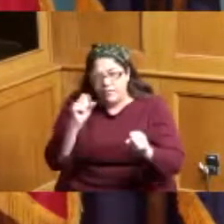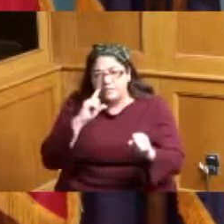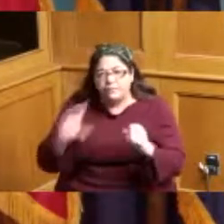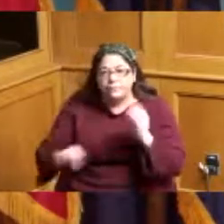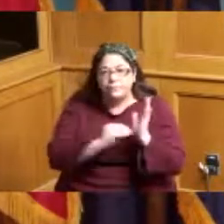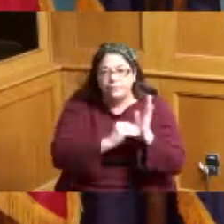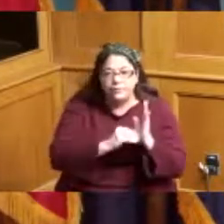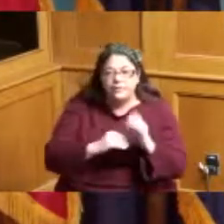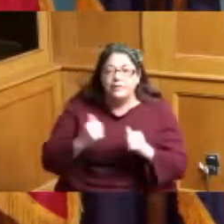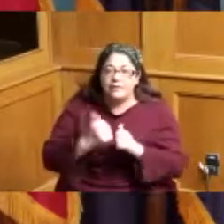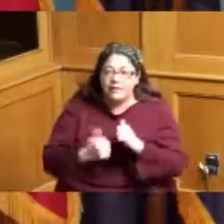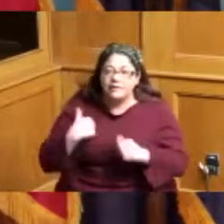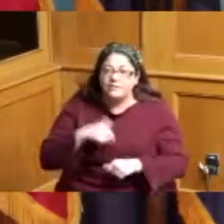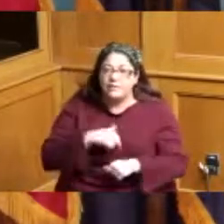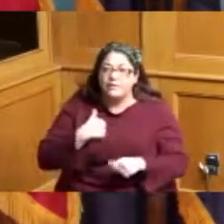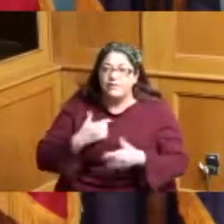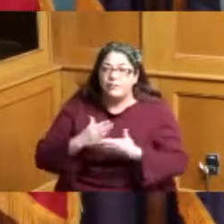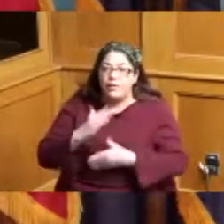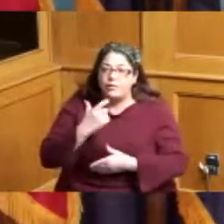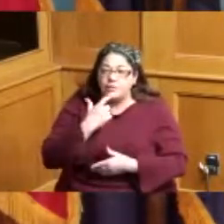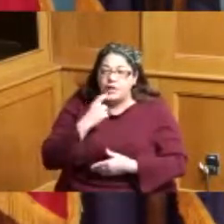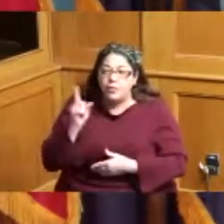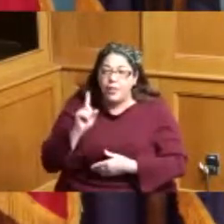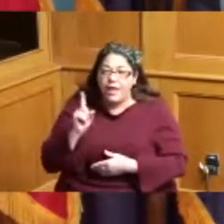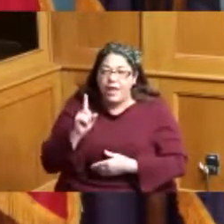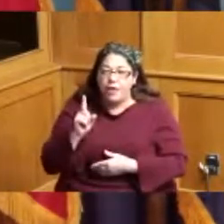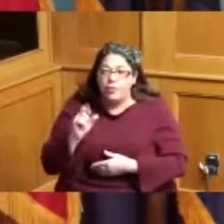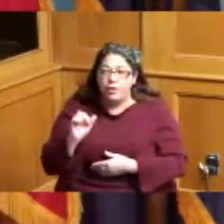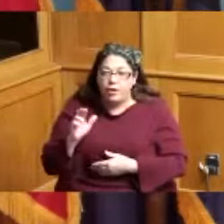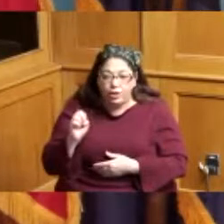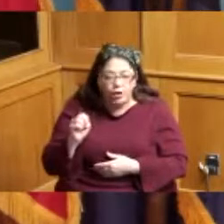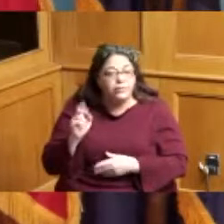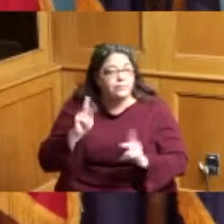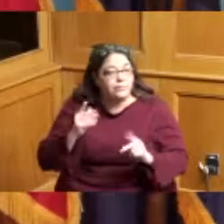and each of us have the right to say where we are so the people watching know where we are the